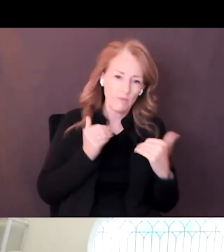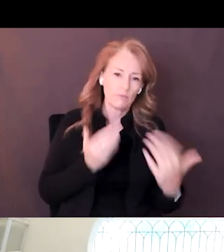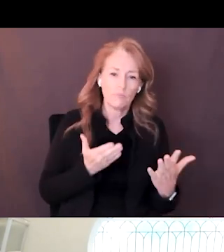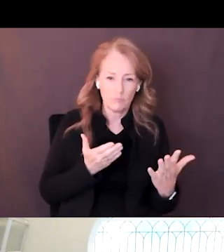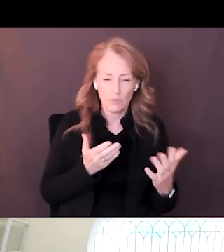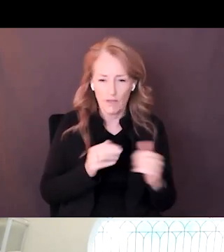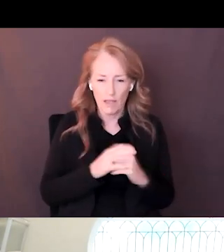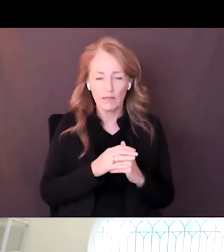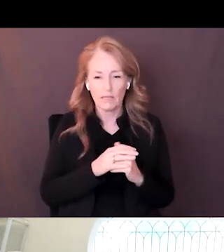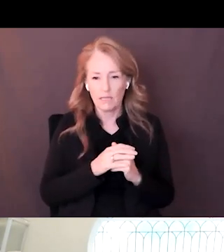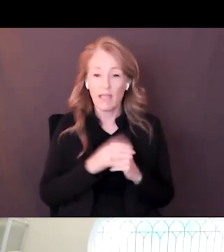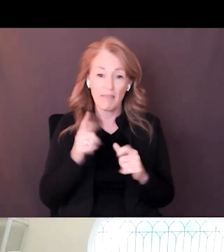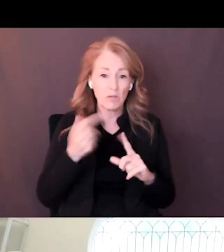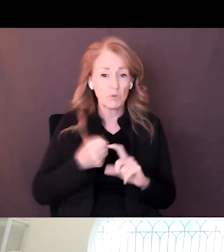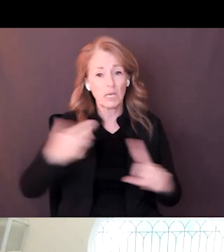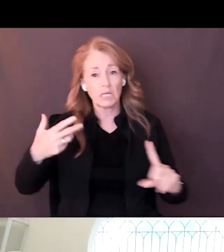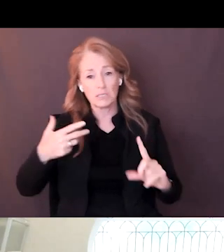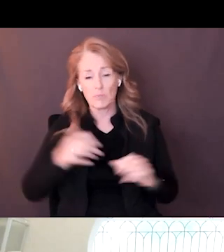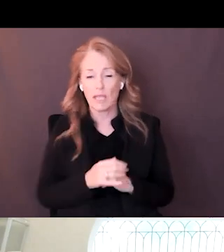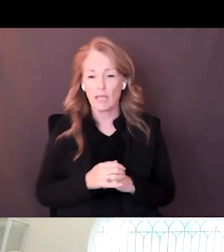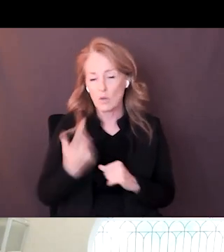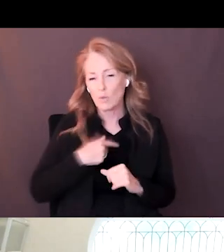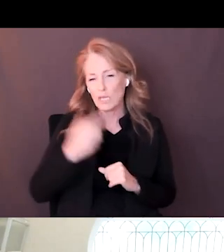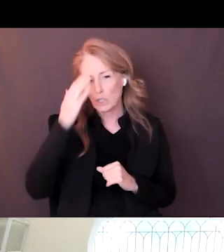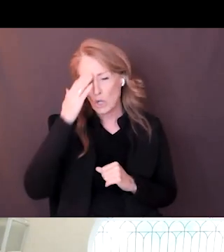WE KNOW THAT MOST COMMUNITIES ARE CREATURES OF HABIT SO IT TAKES